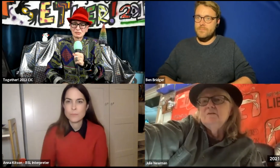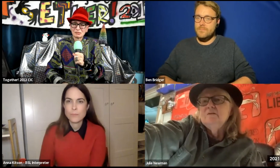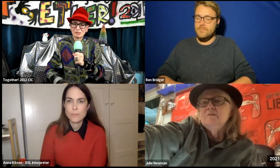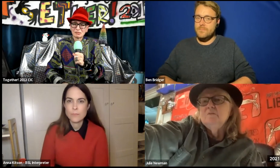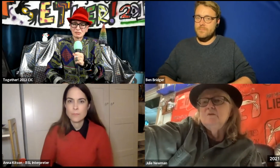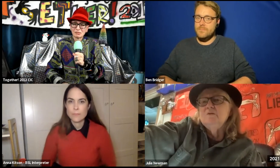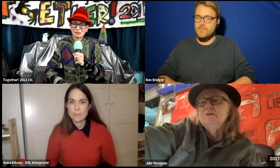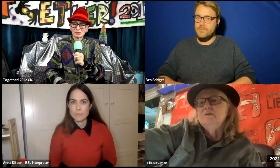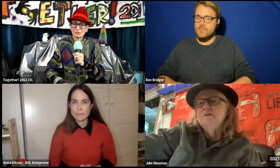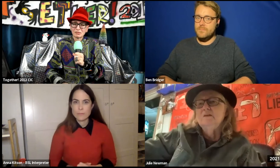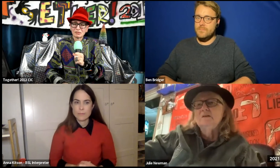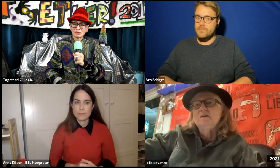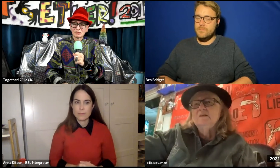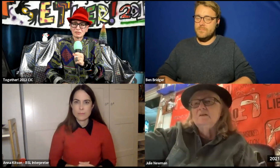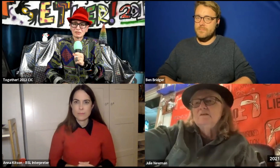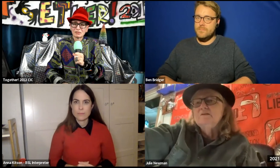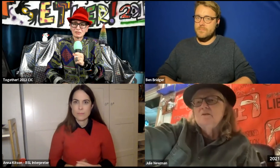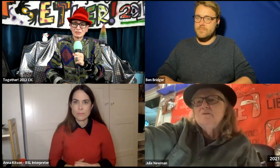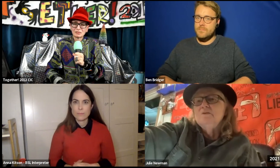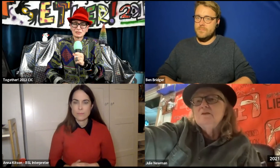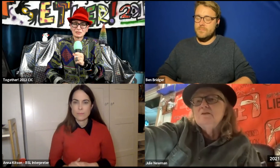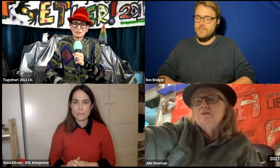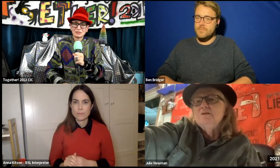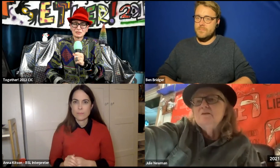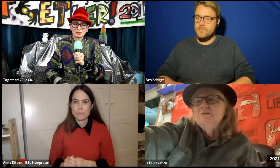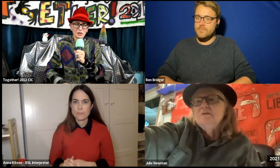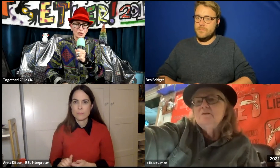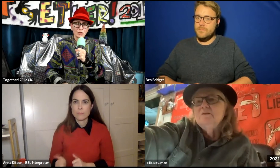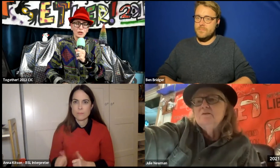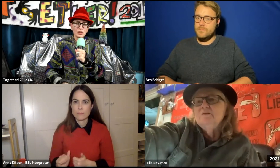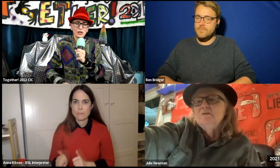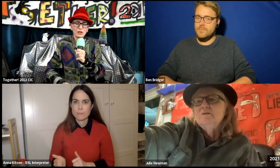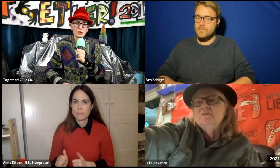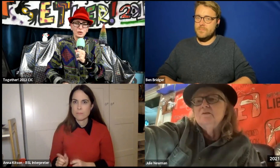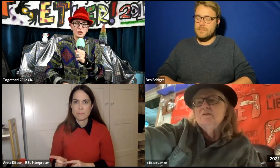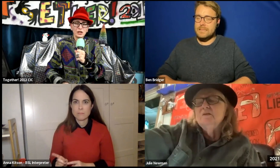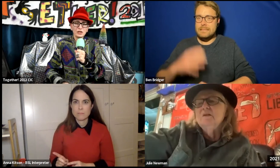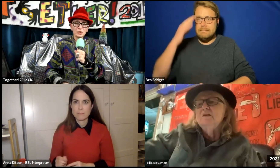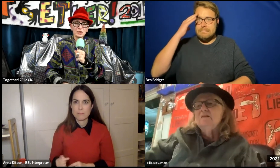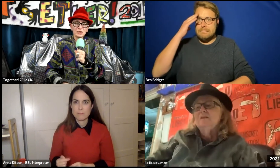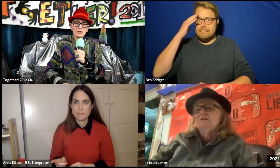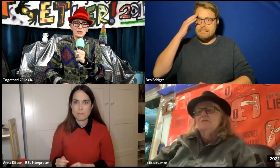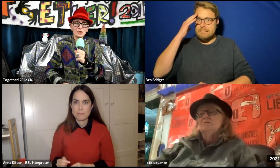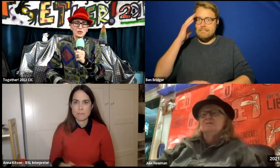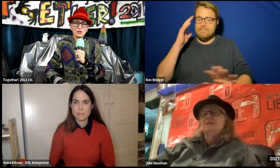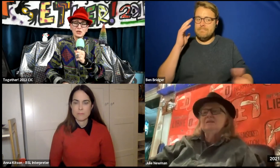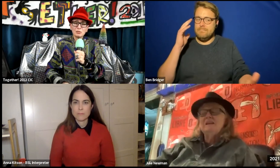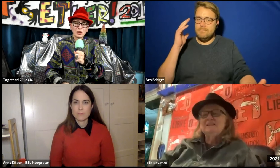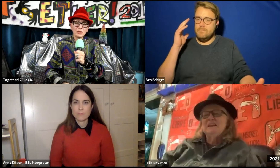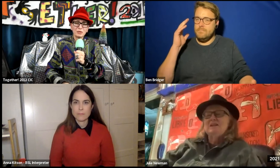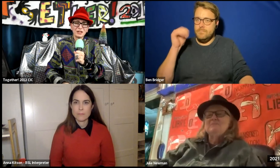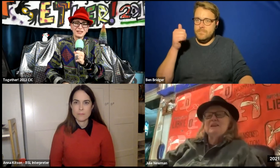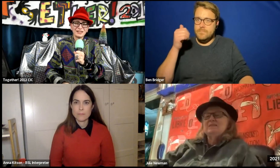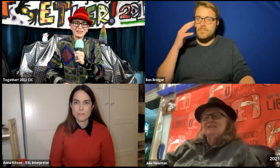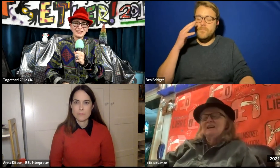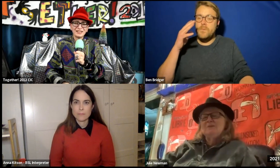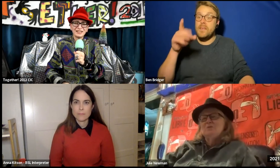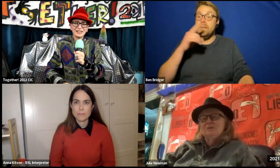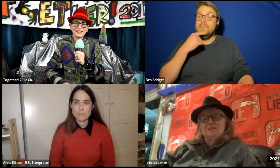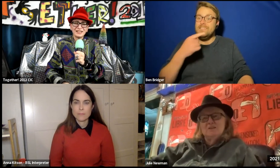We can hear you and see you. It's telling me all these